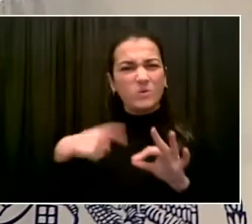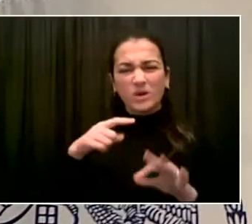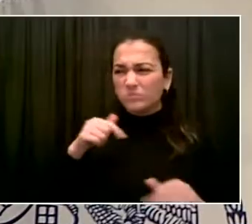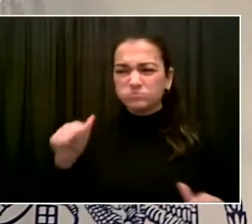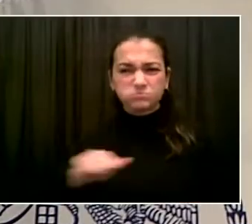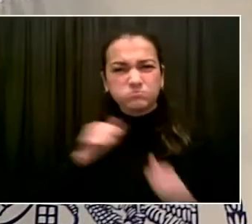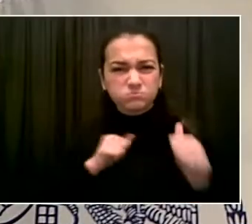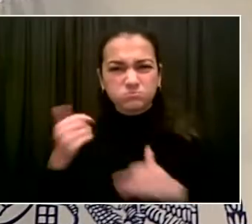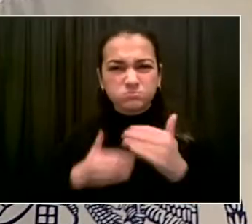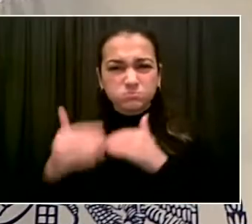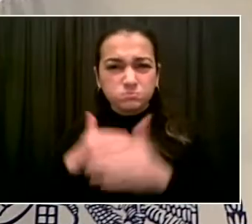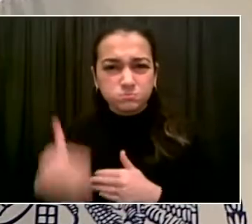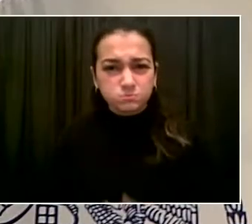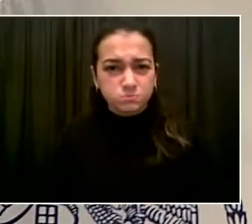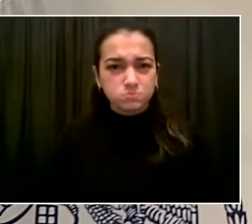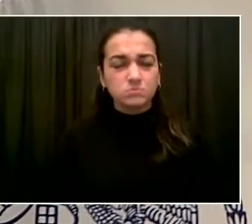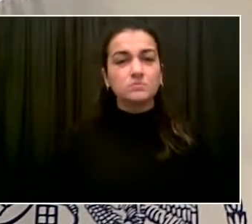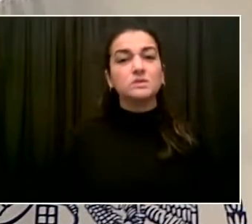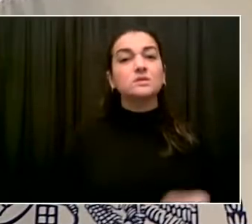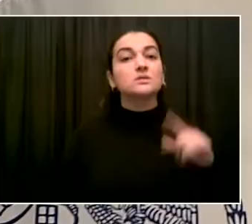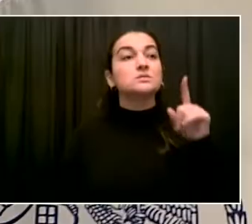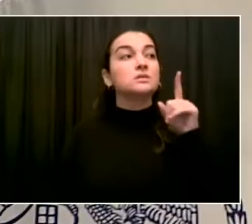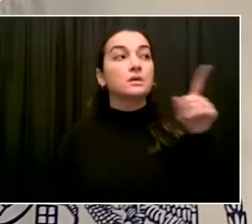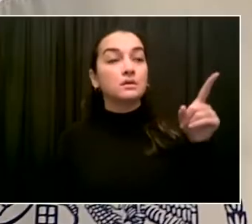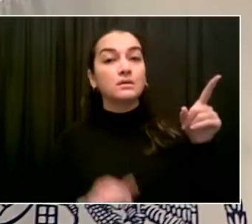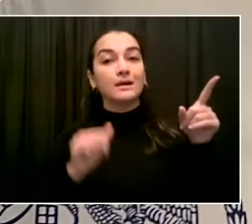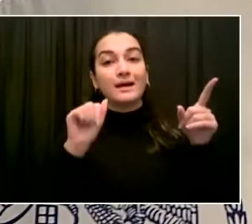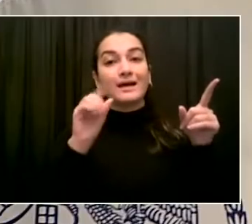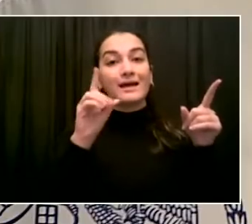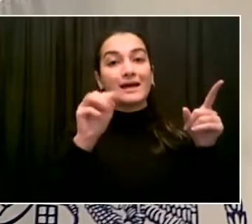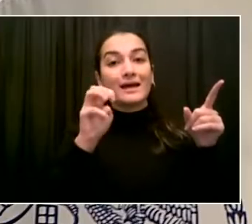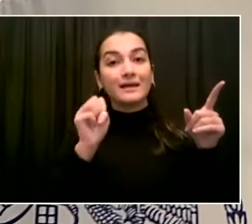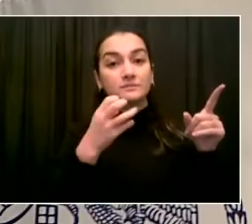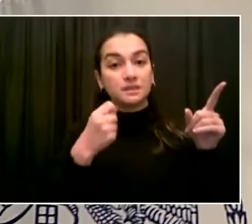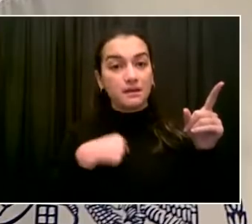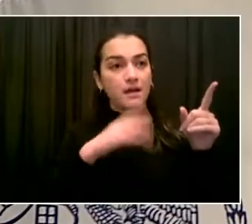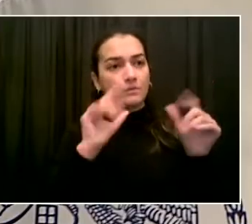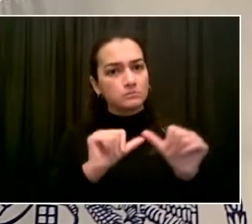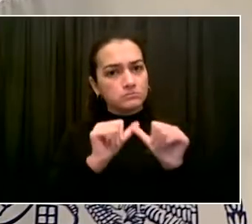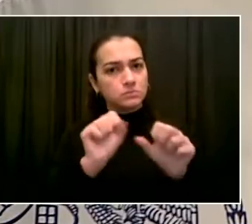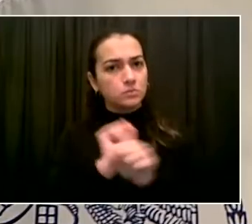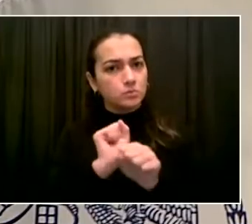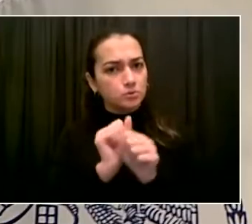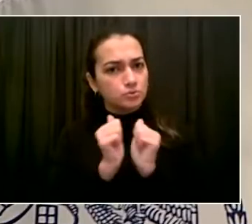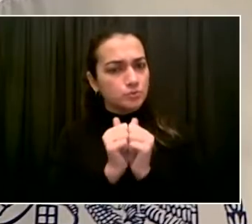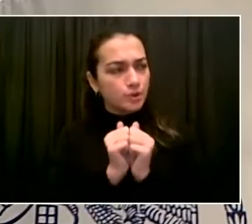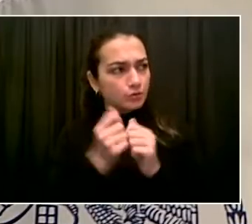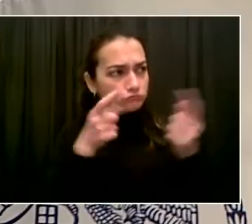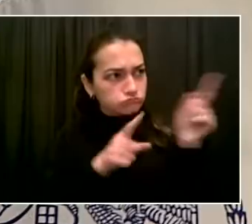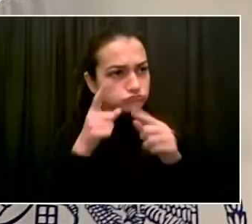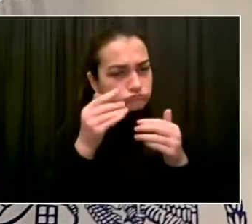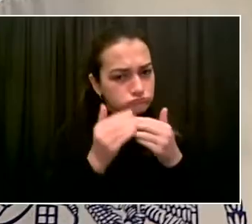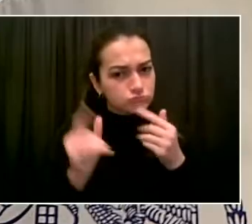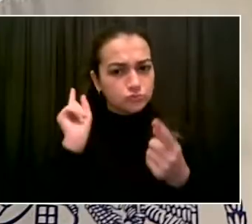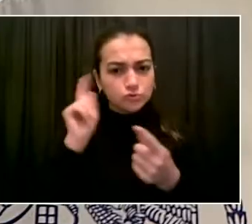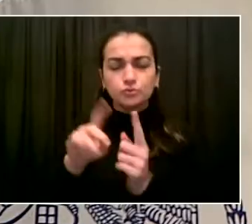SAFE UNTIL DECEMBER 31 AND THEN HAND THE BATON TO HIM. I FEEL VERY GOOD ABOUT THE